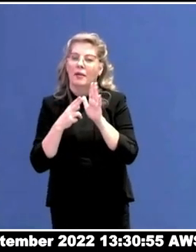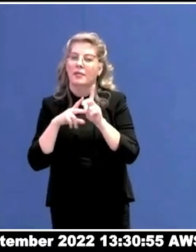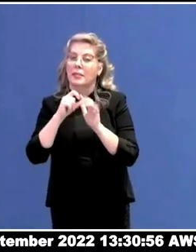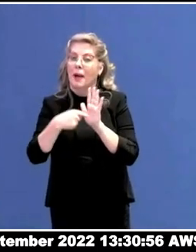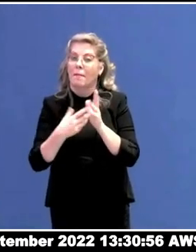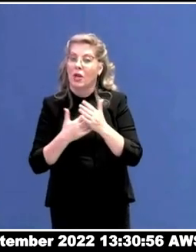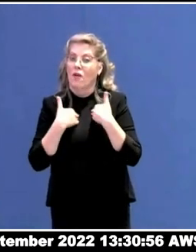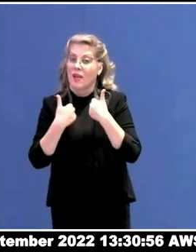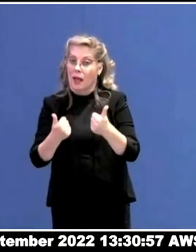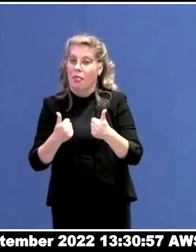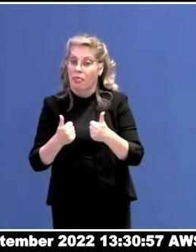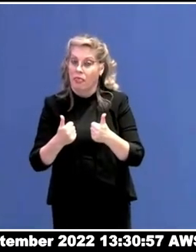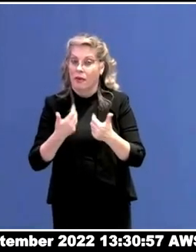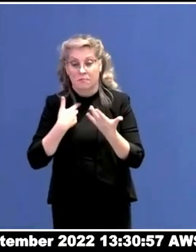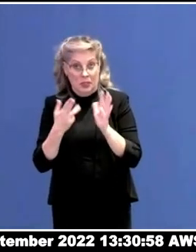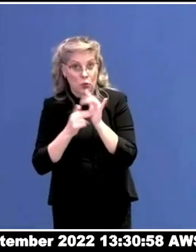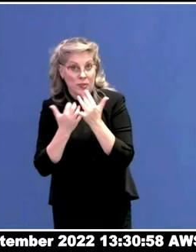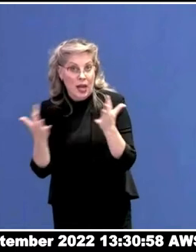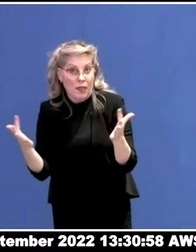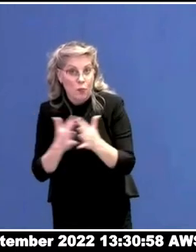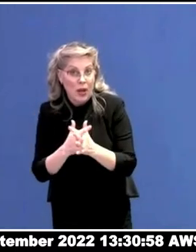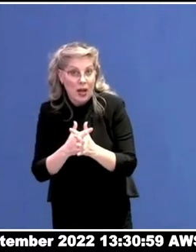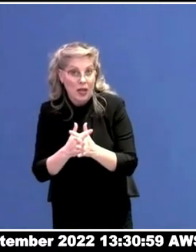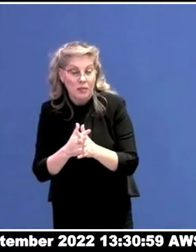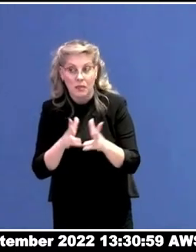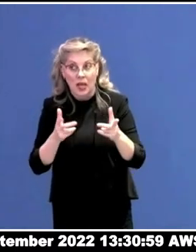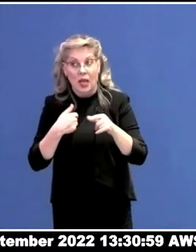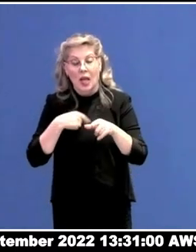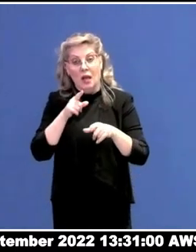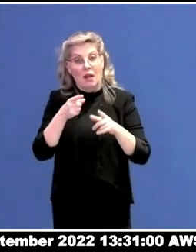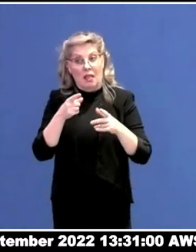of Health does get involved and there is a prison - sorry a hospital inside Long Bay